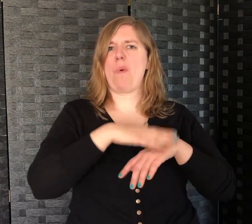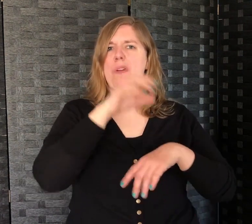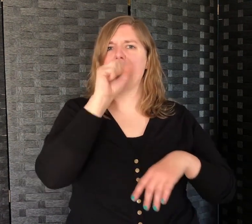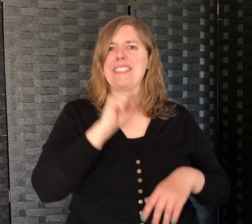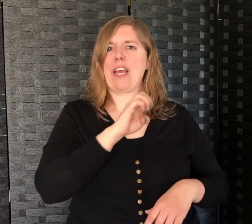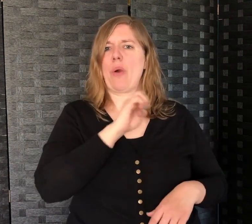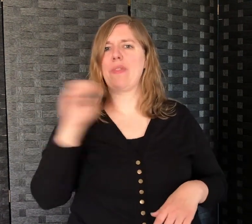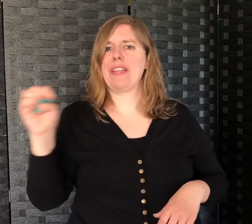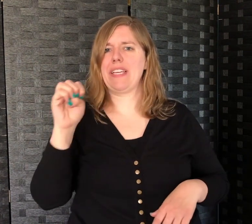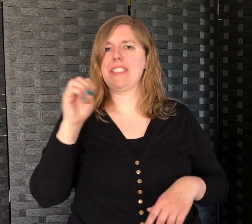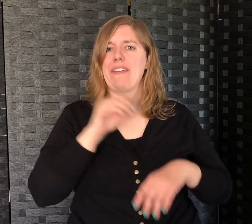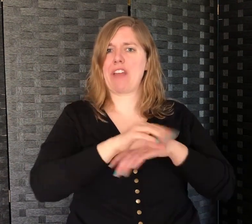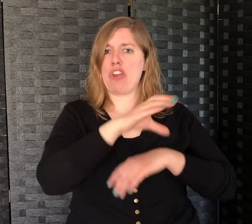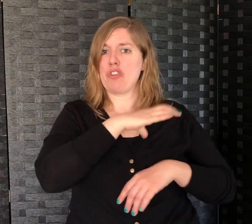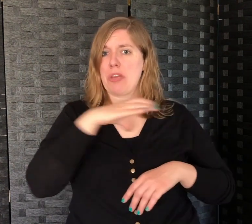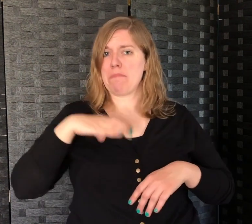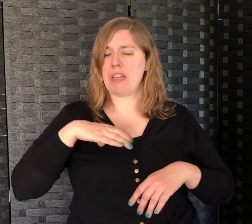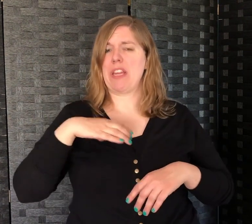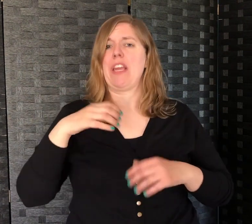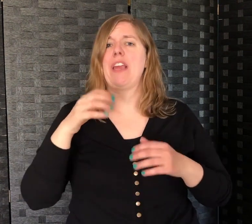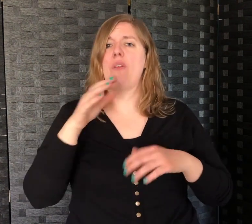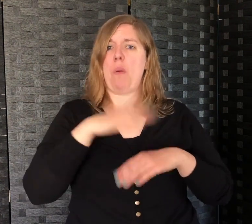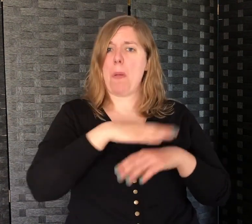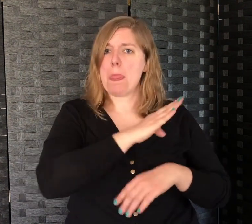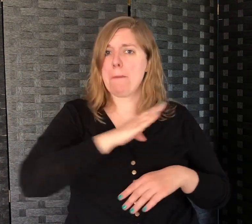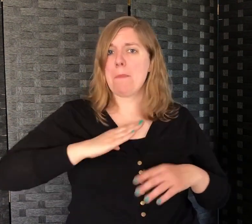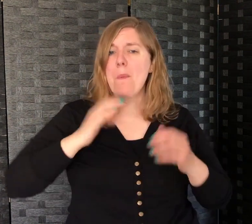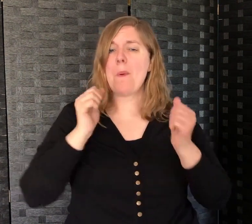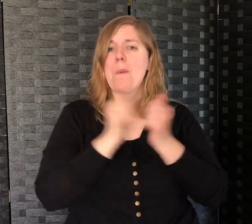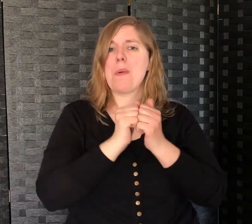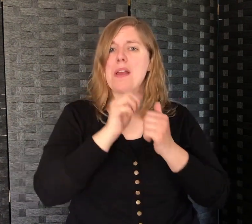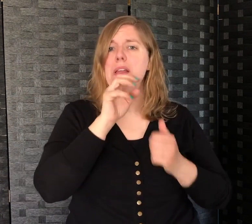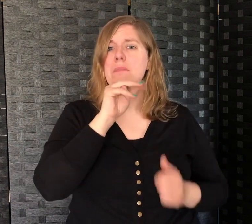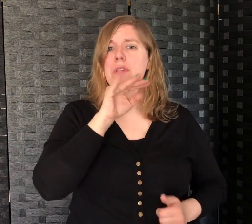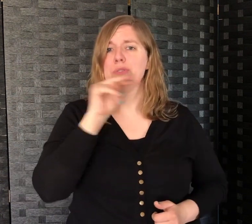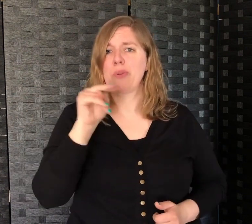I’m on the SE Advisory committee on the Board with the